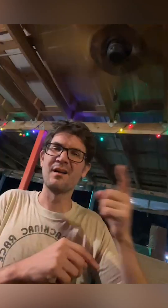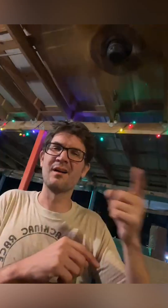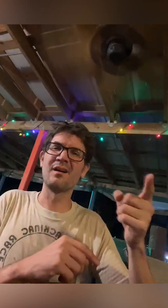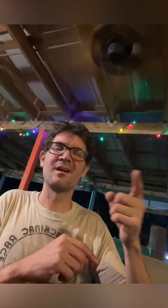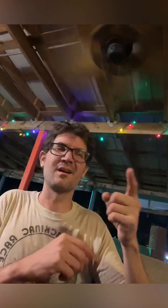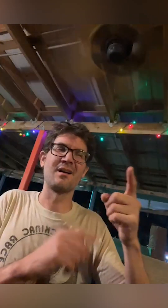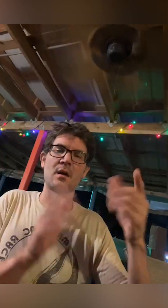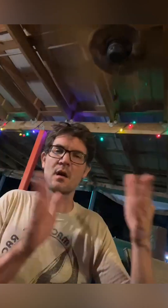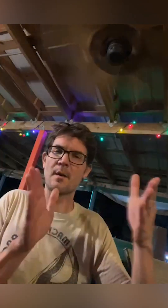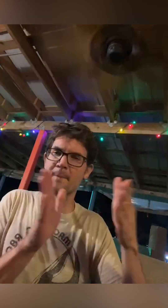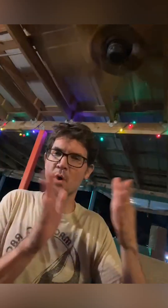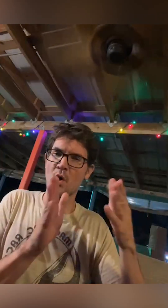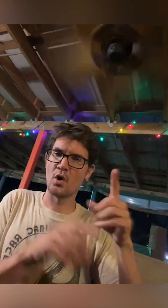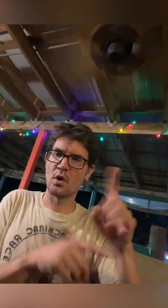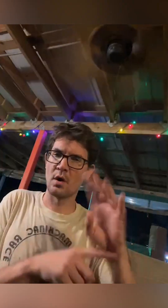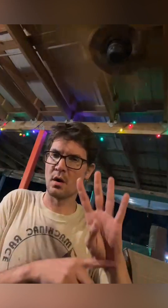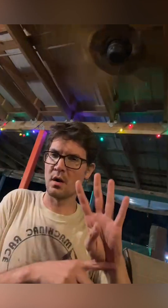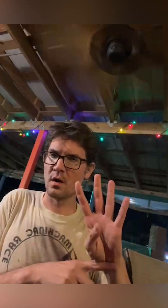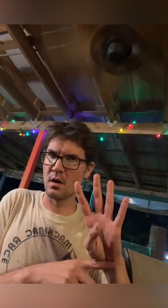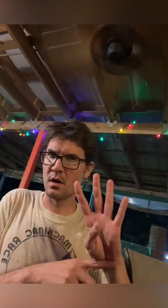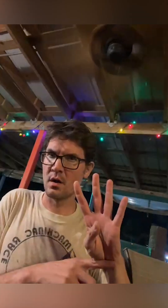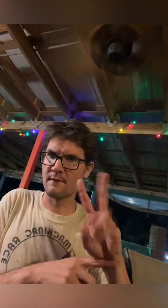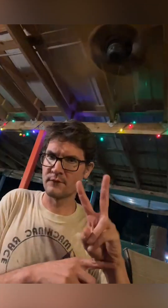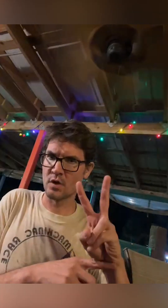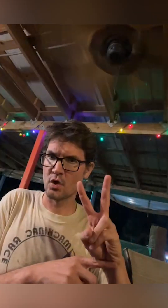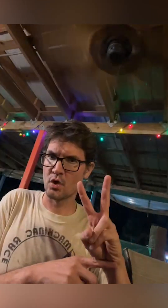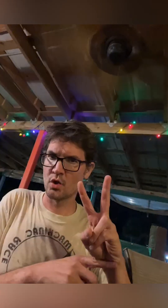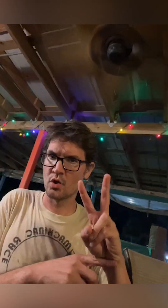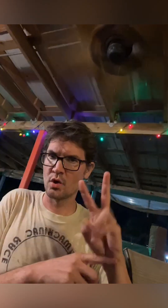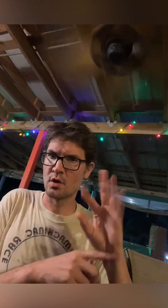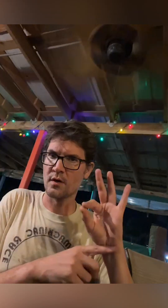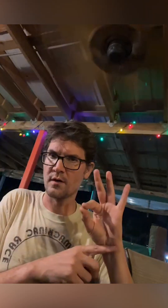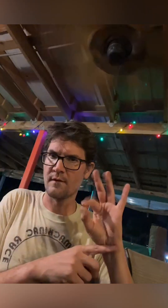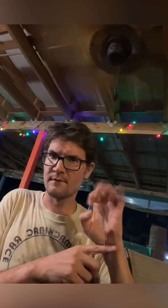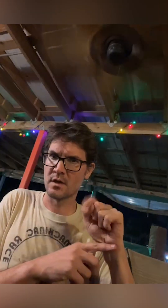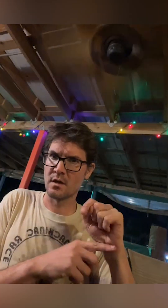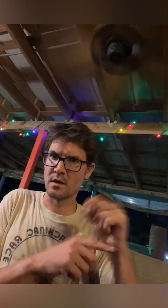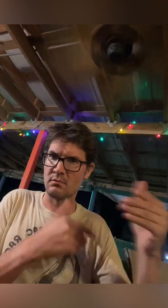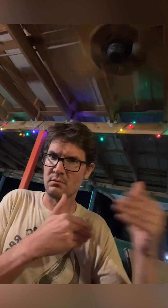And it’s smaller, about 42 feet. It’s Lagoon and year is 2020.